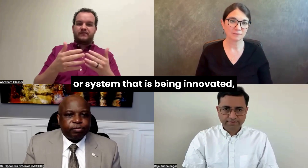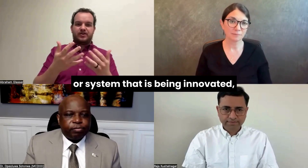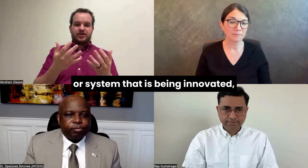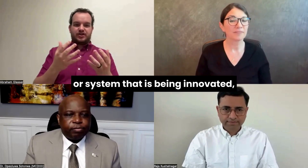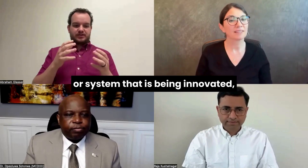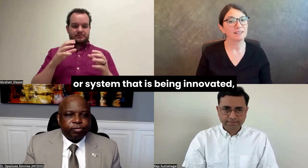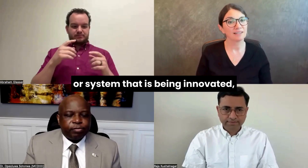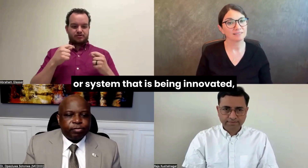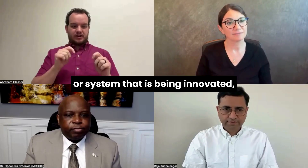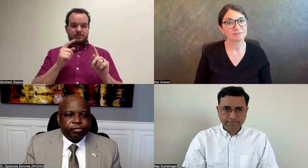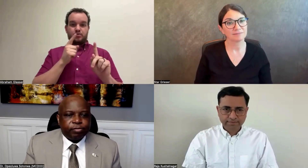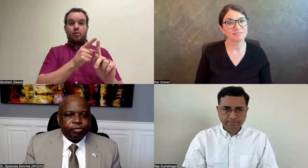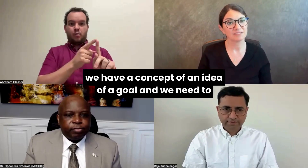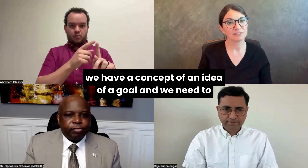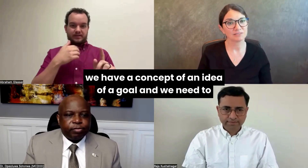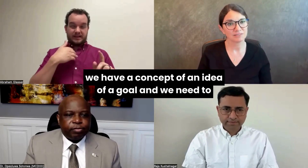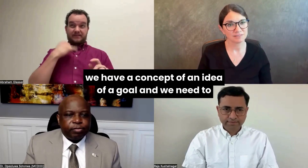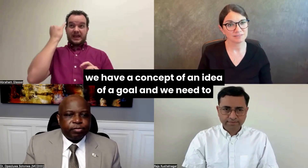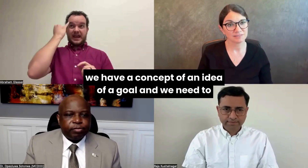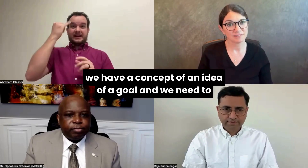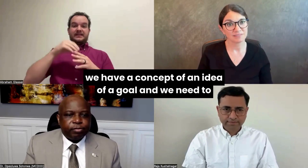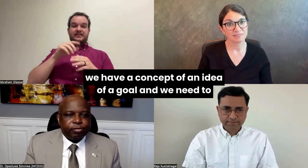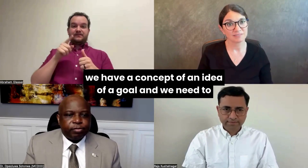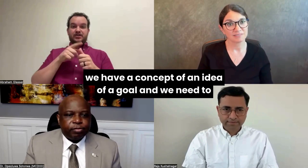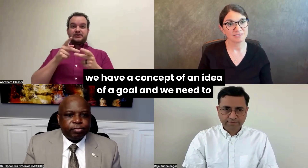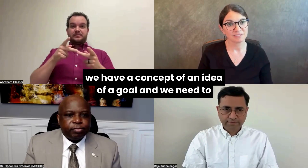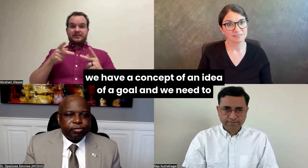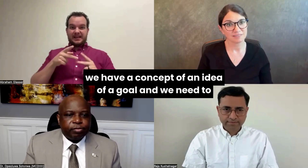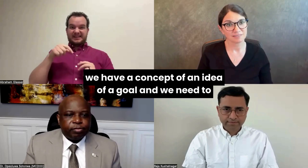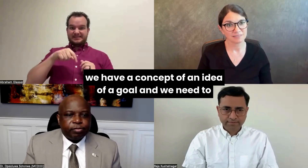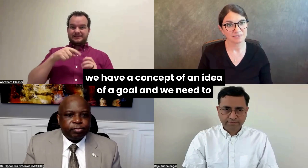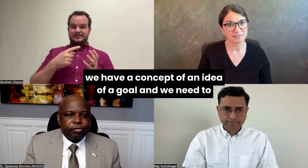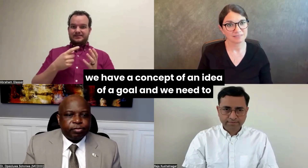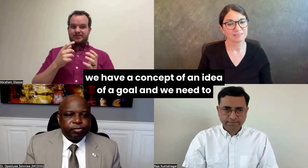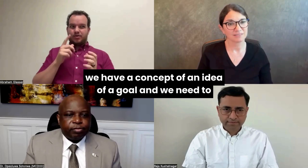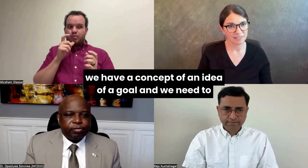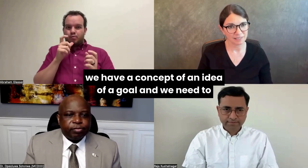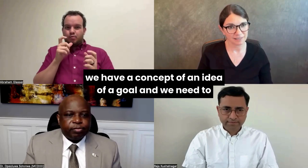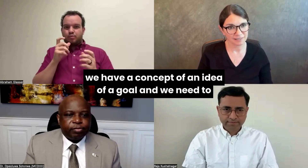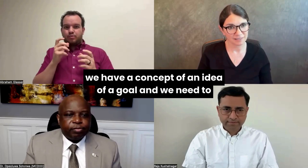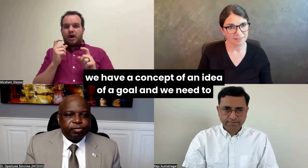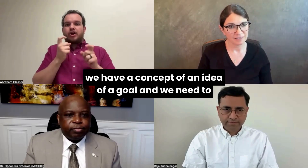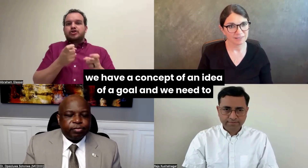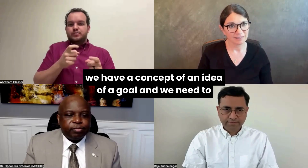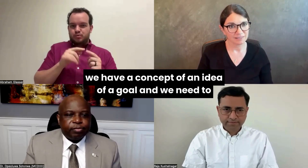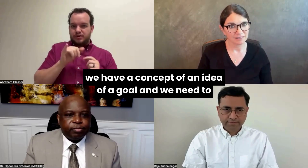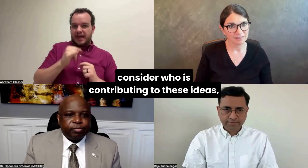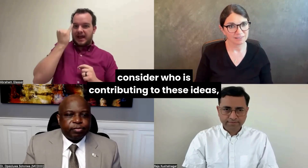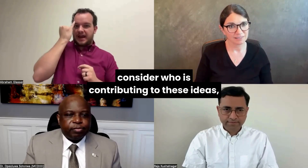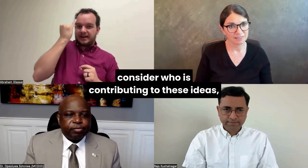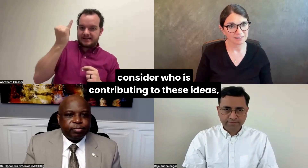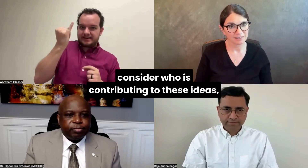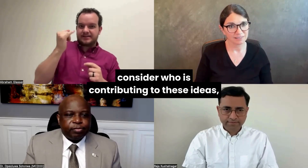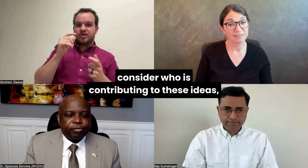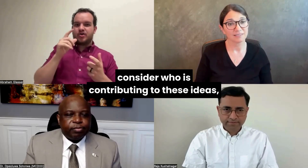we have a concept of an idea of a goal and we need to consider who is contributing to these ideas,